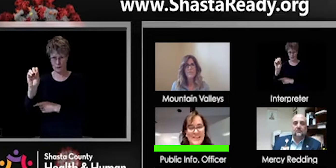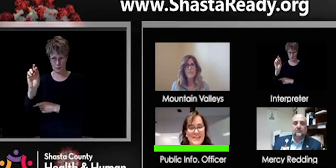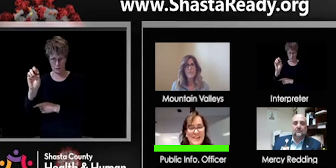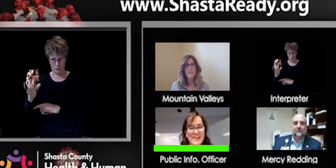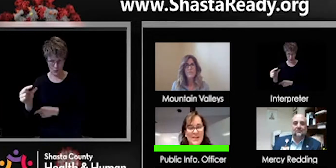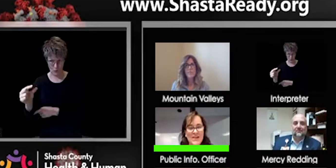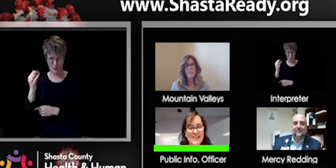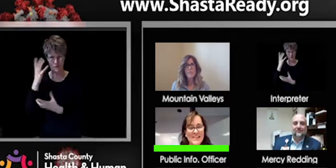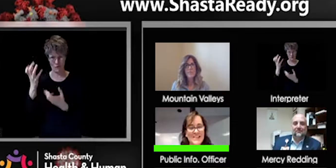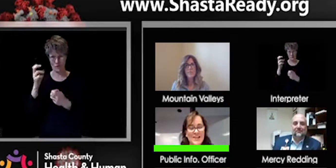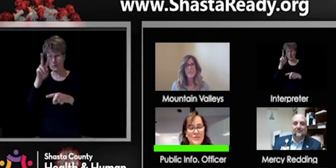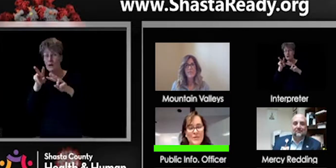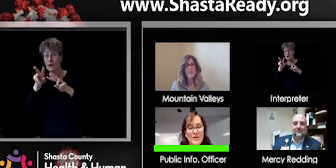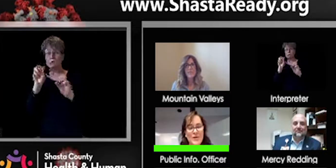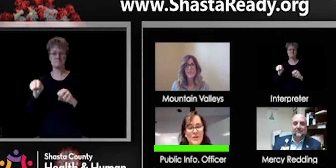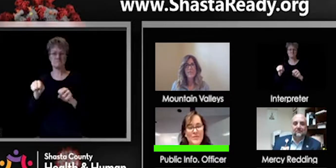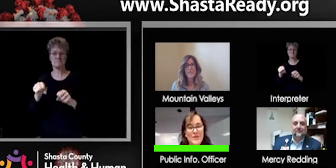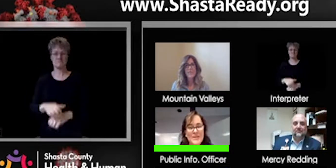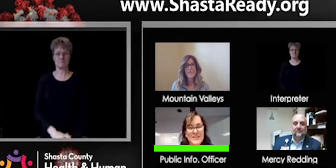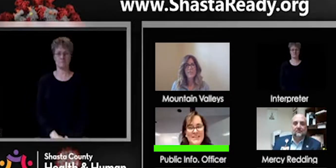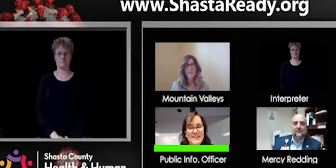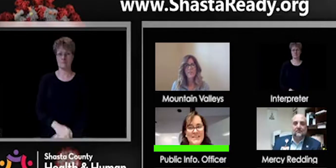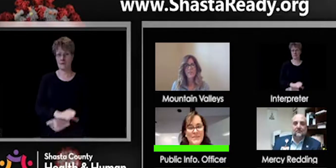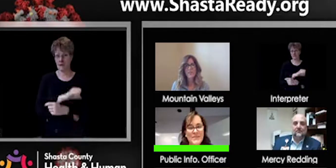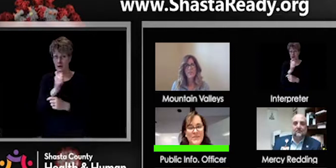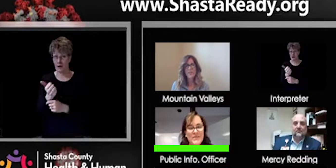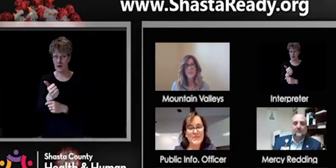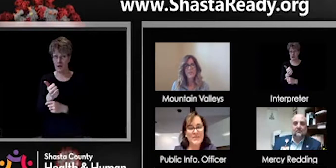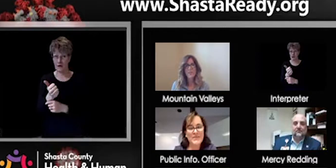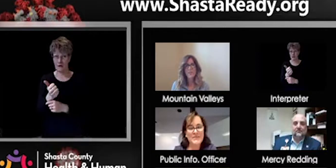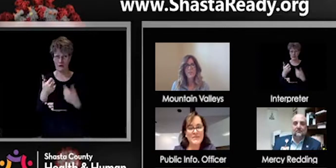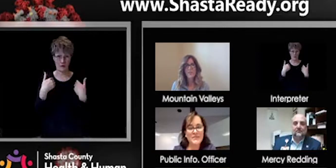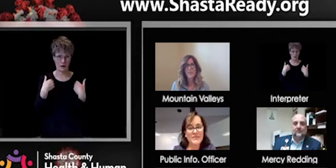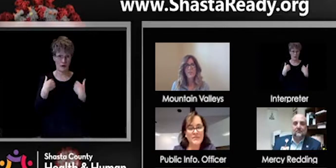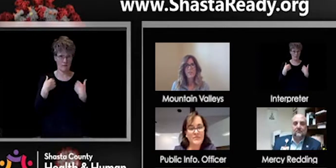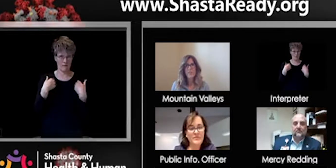folks. Did any of you have anything to share before we open up to questions?